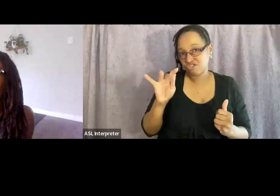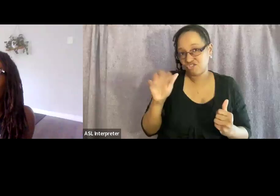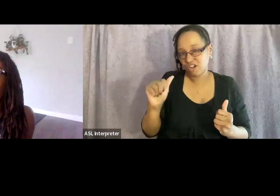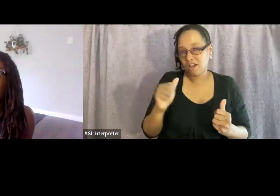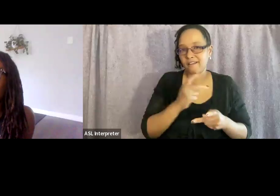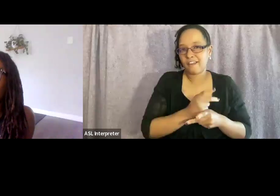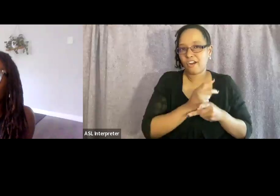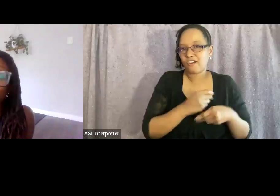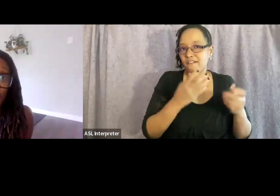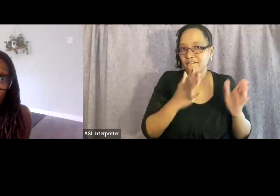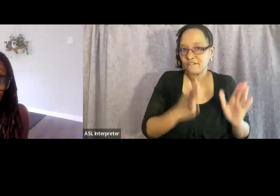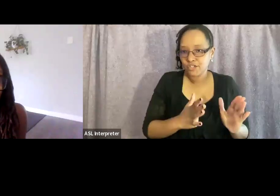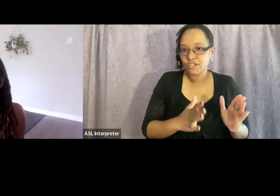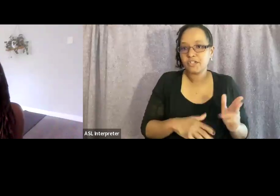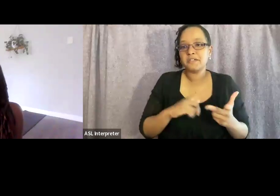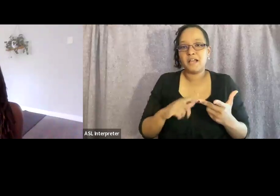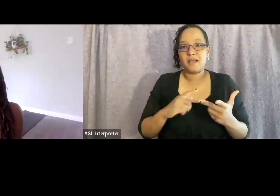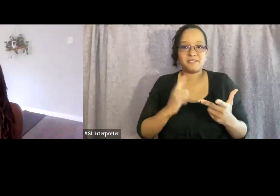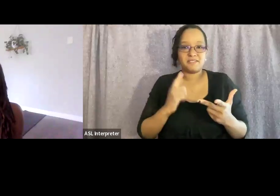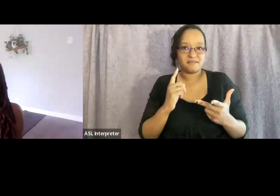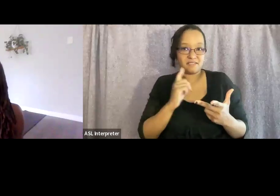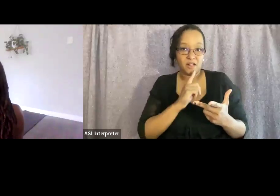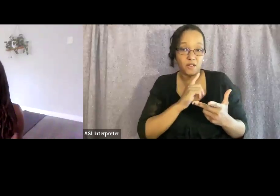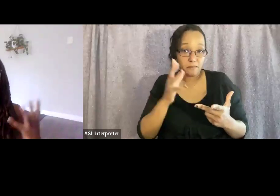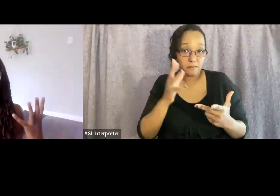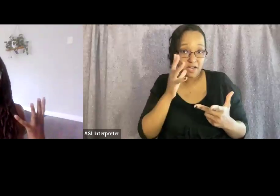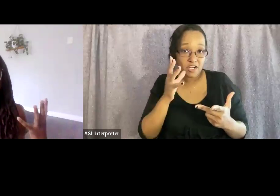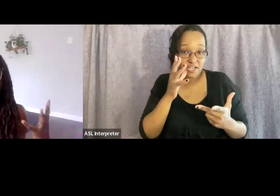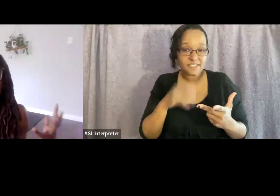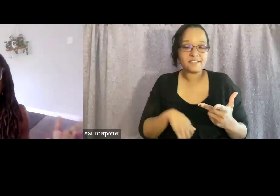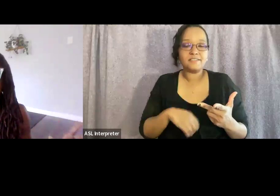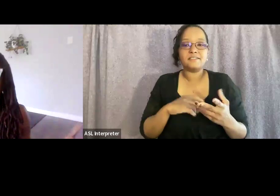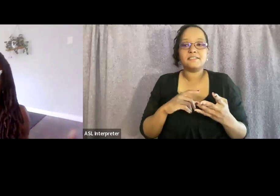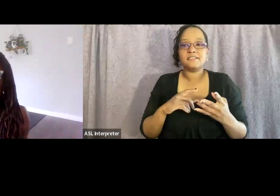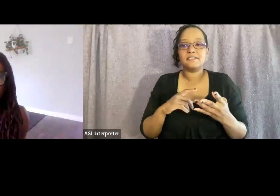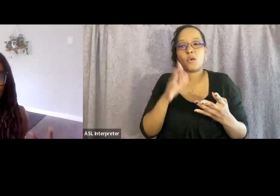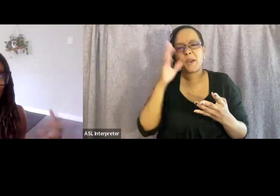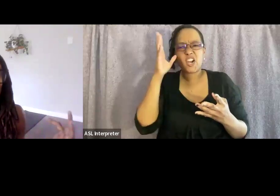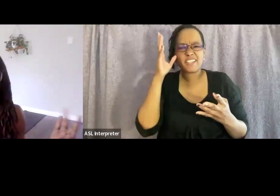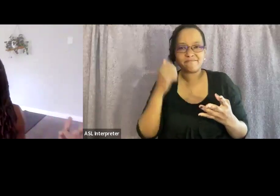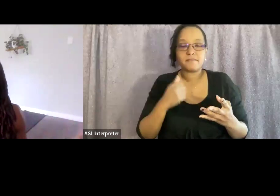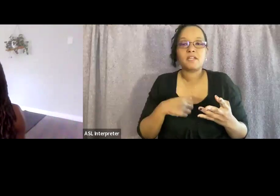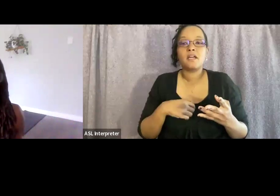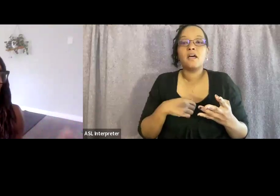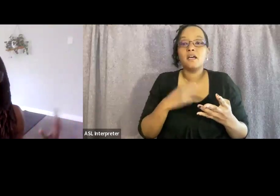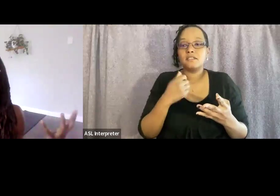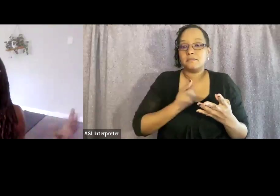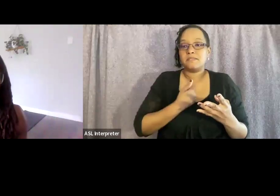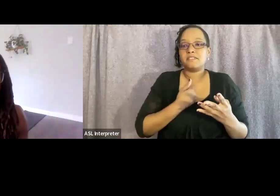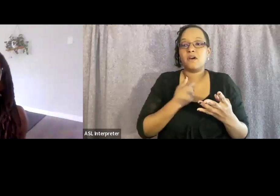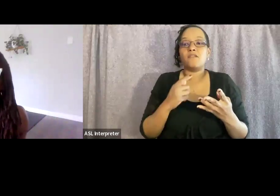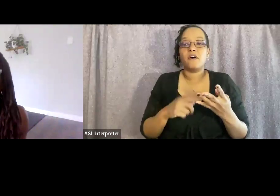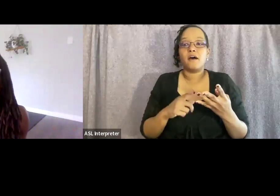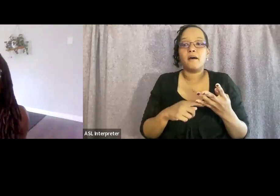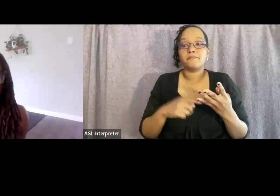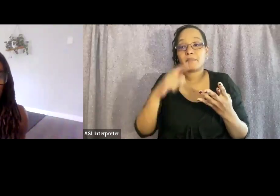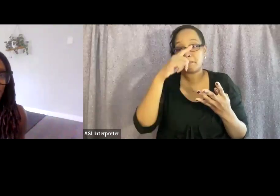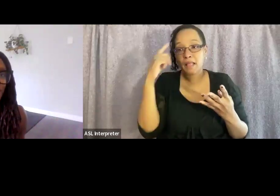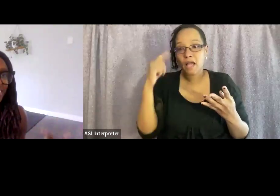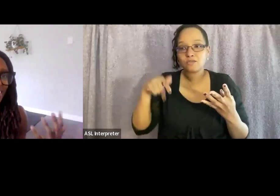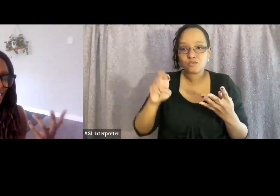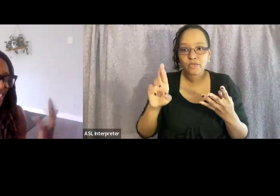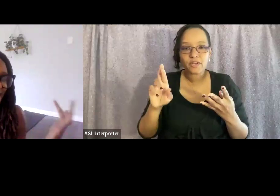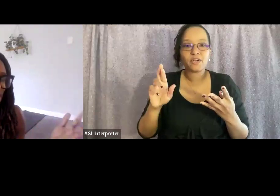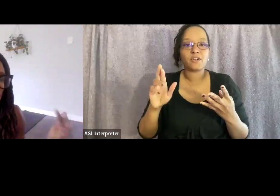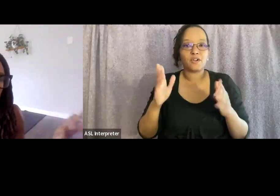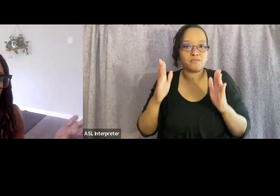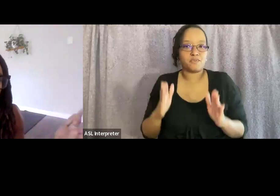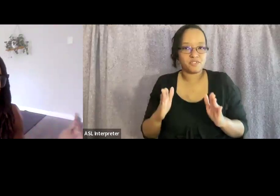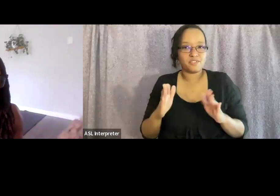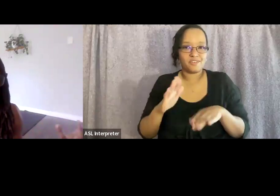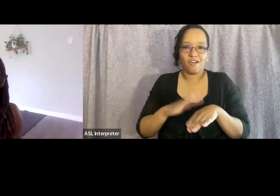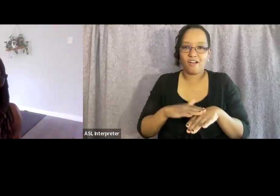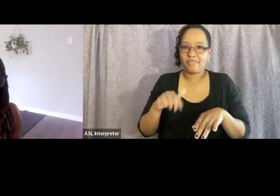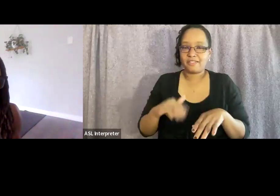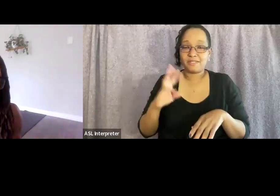I am a Black queer individual on this wild yet beautiful planet.